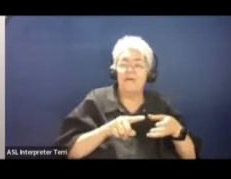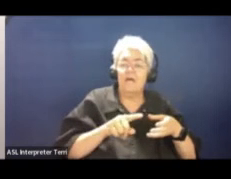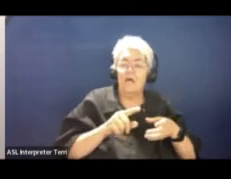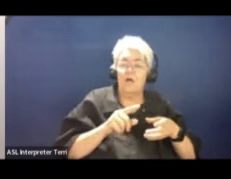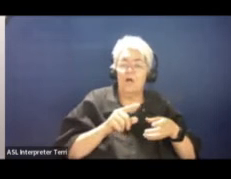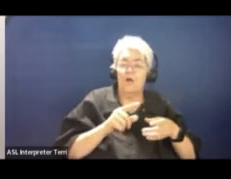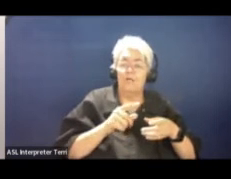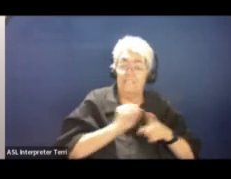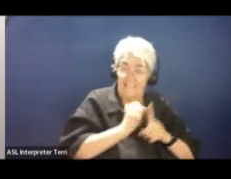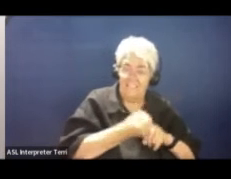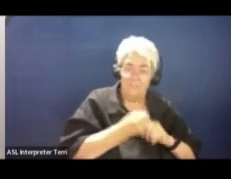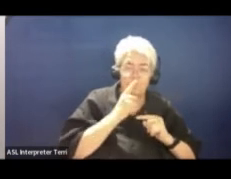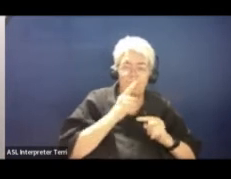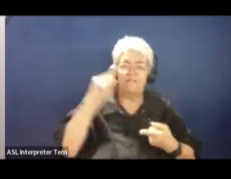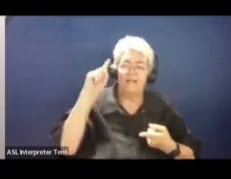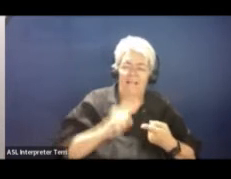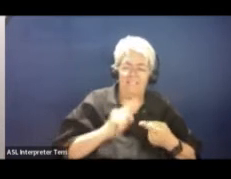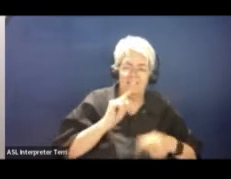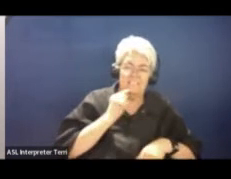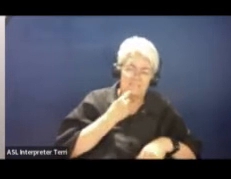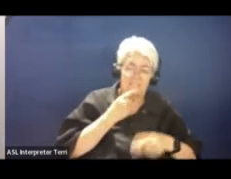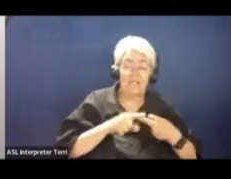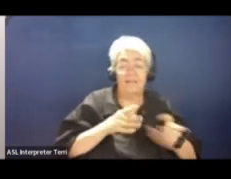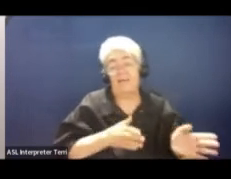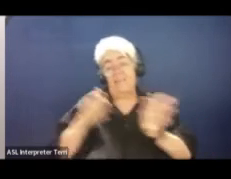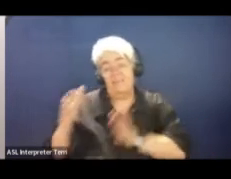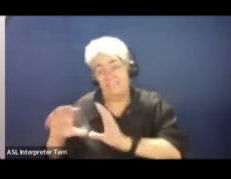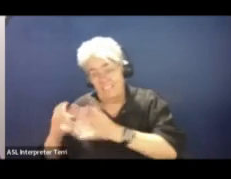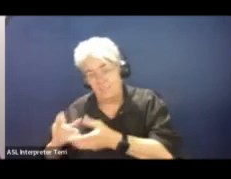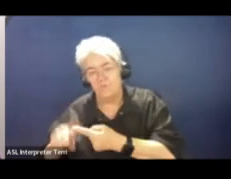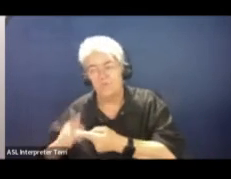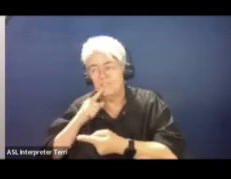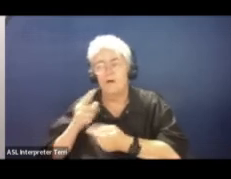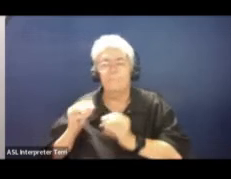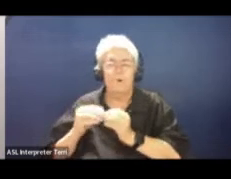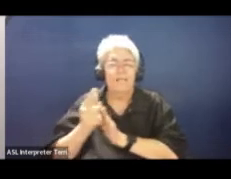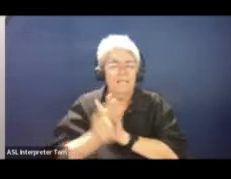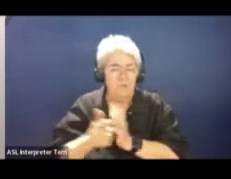we've seen more legal issues like competency being raised higher rates of incarceration